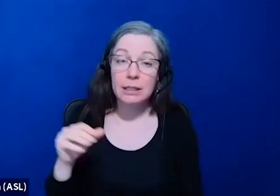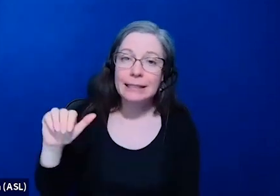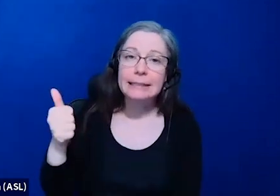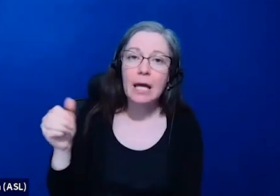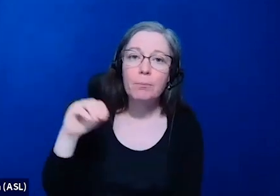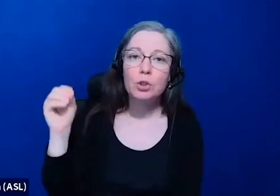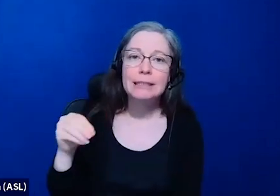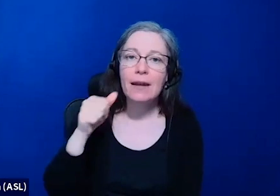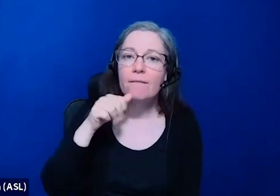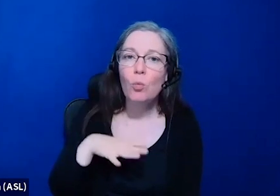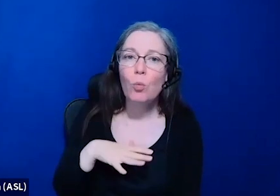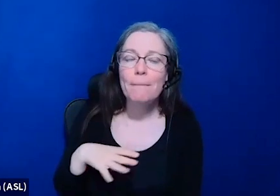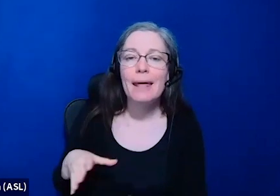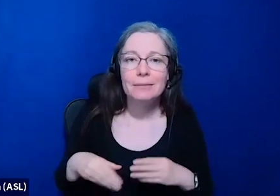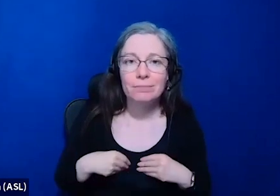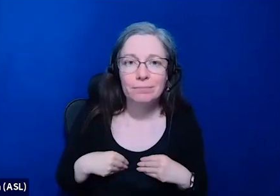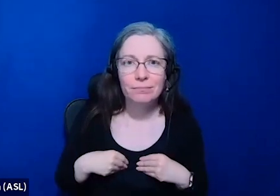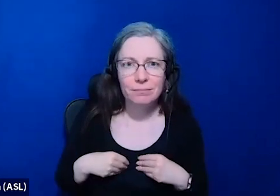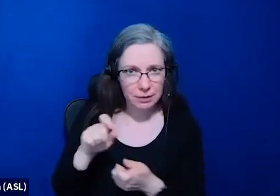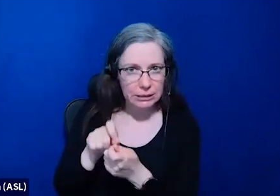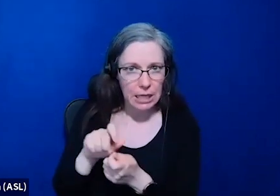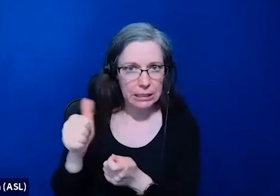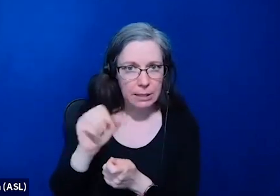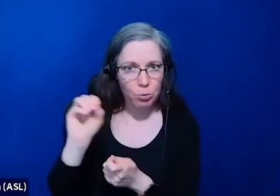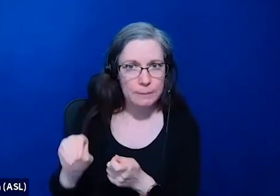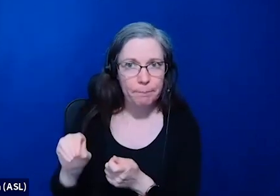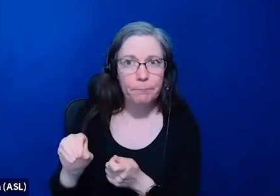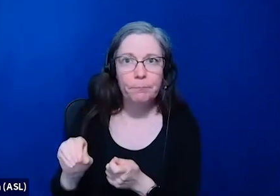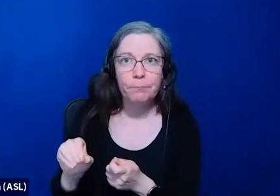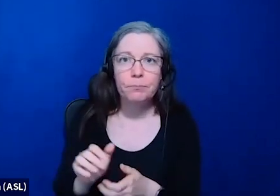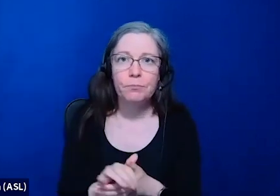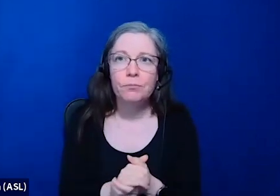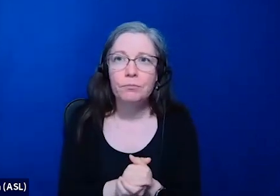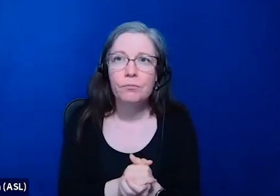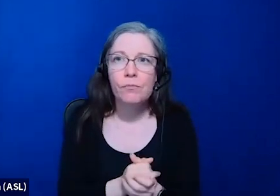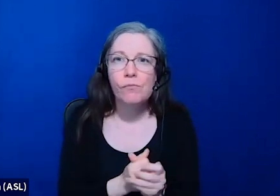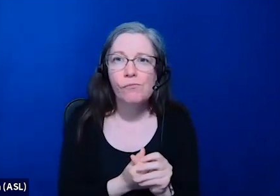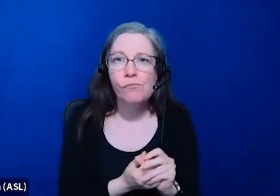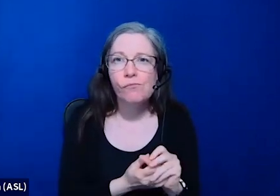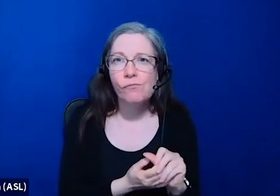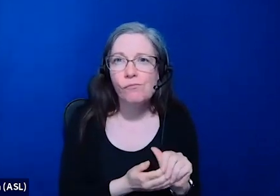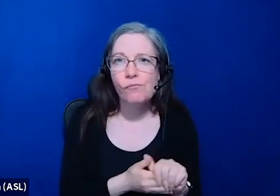were admitted to this. Exactly 10% of the women. Europe doesn't have an affirmative action.